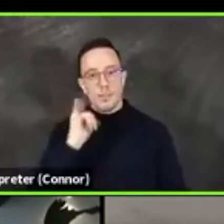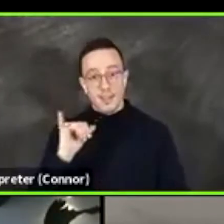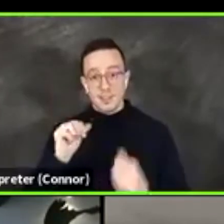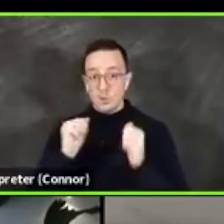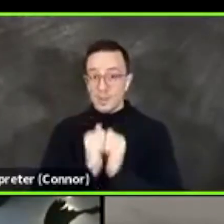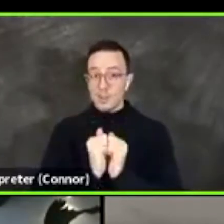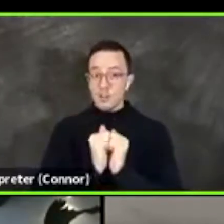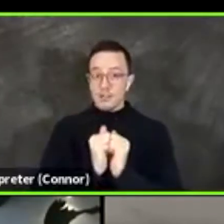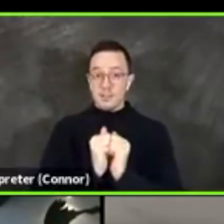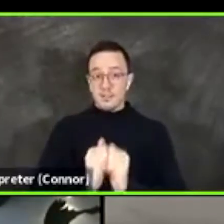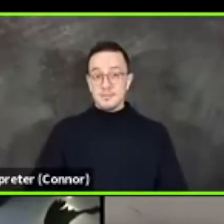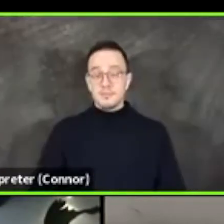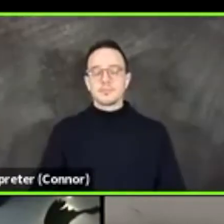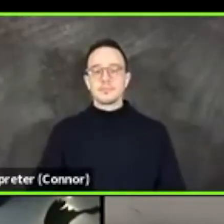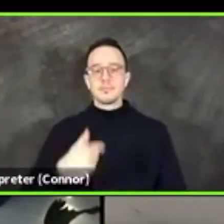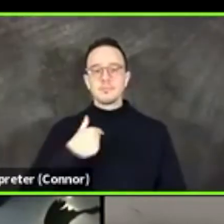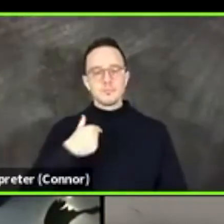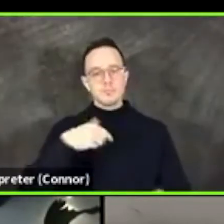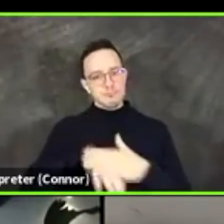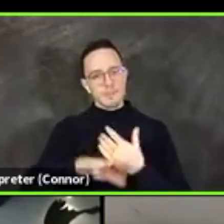SPACE OF QUESTIONING THESE REALLY GOOD-FEELING